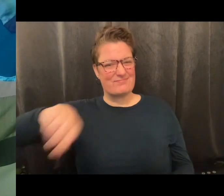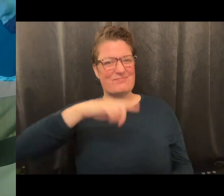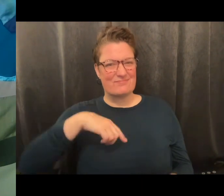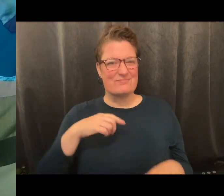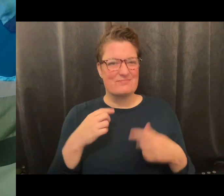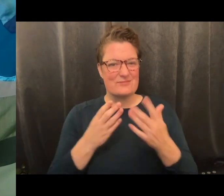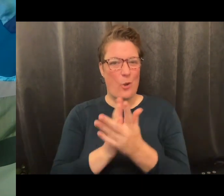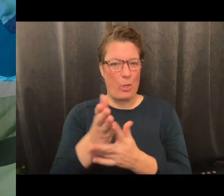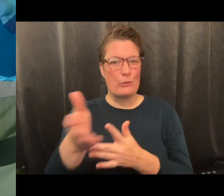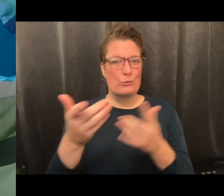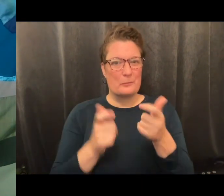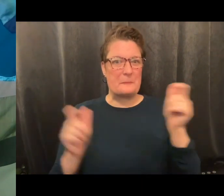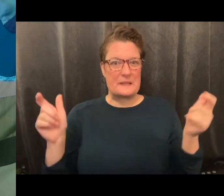as we approach the Days of Awe.